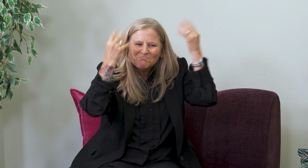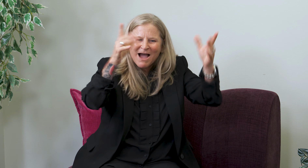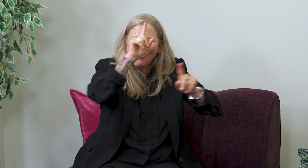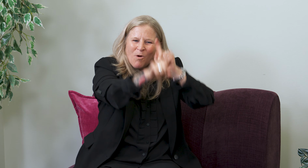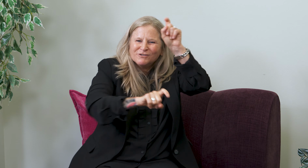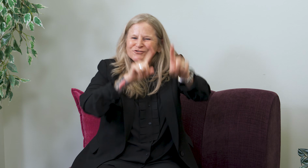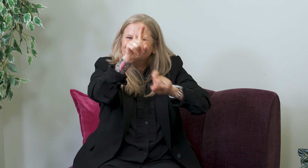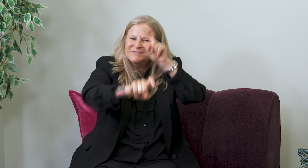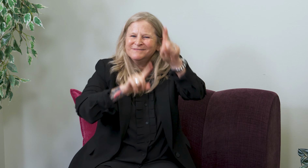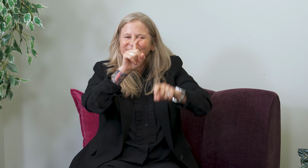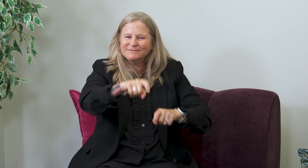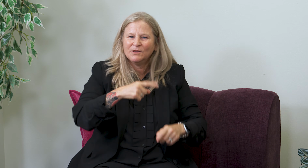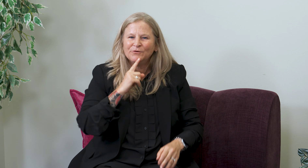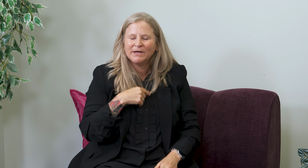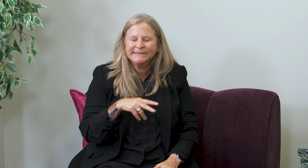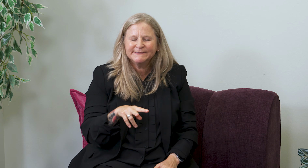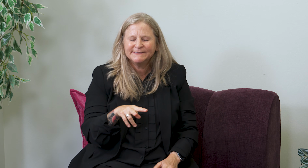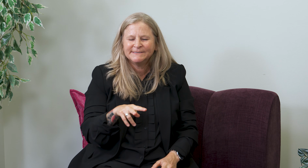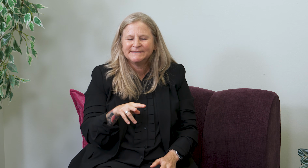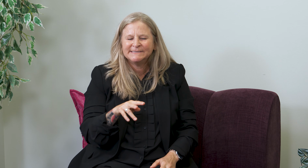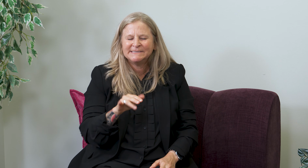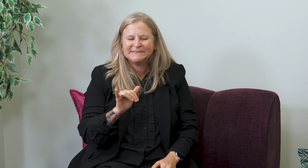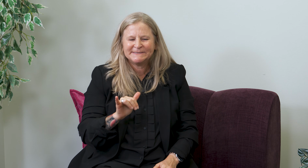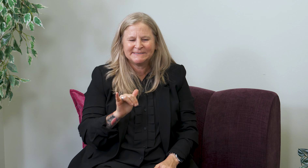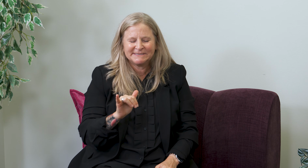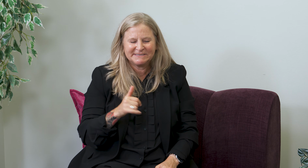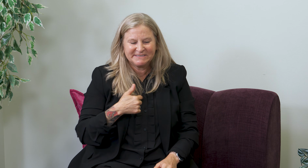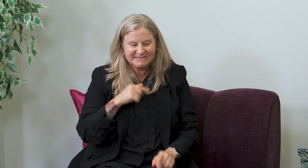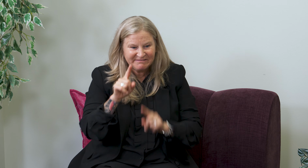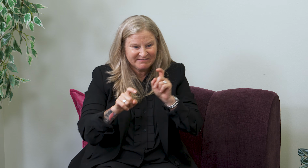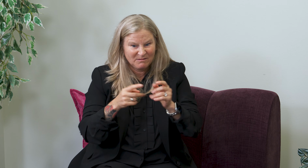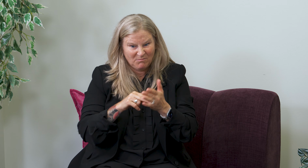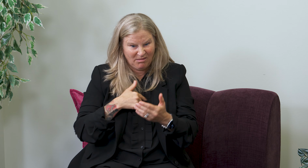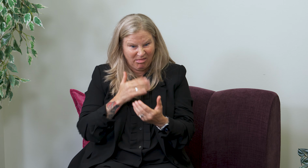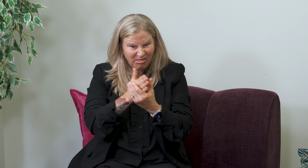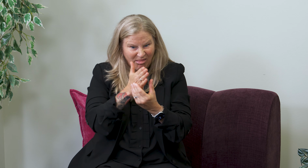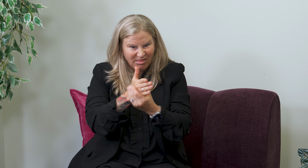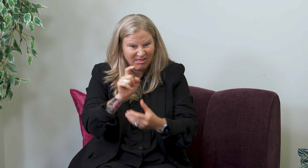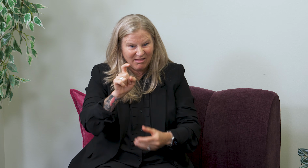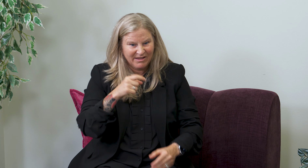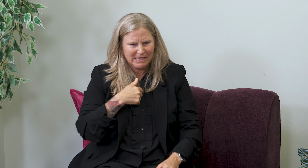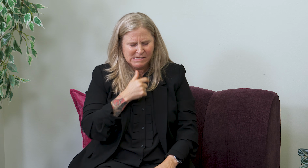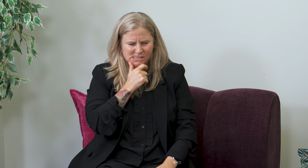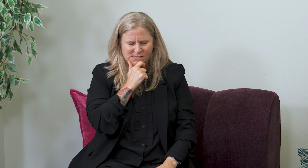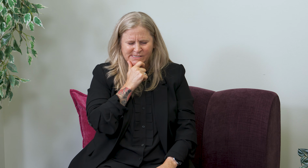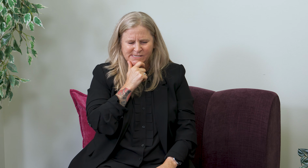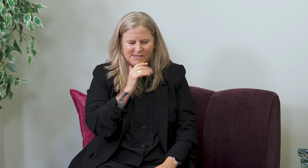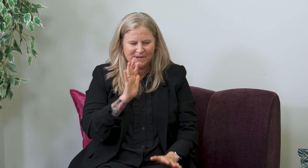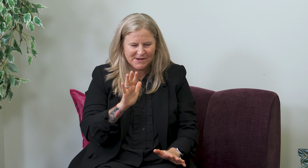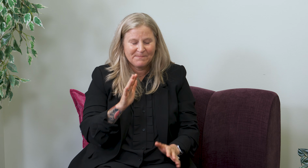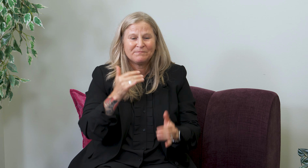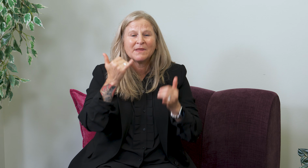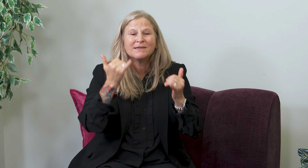and they said it was because I asked many questions and I thought to myself, does that mean that I'm interrupting?